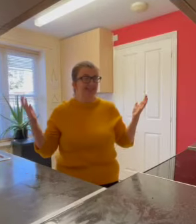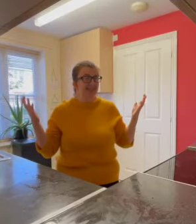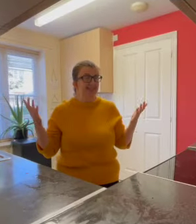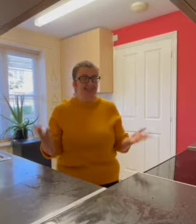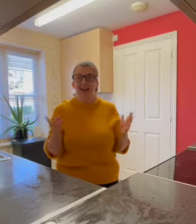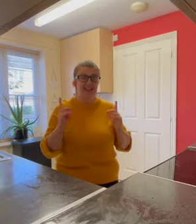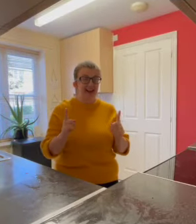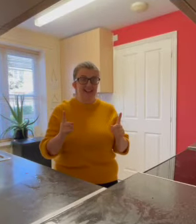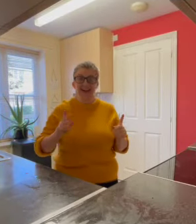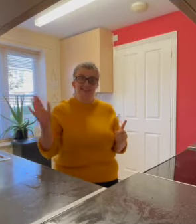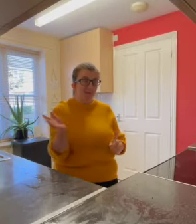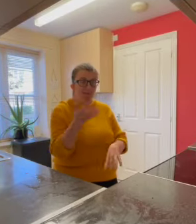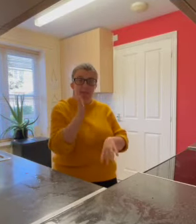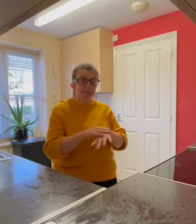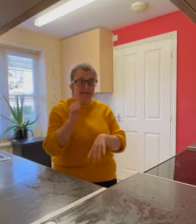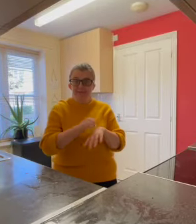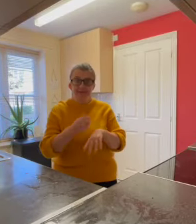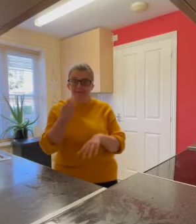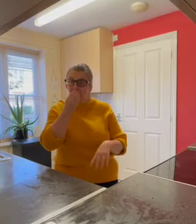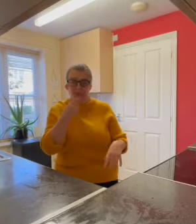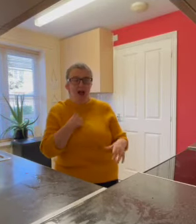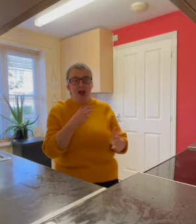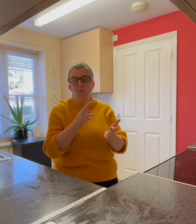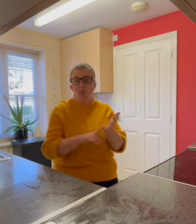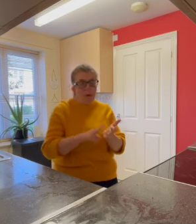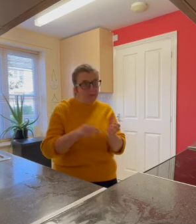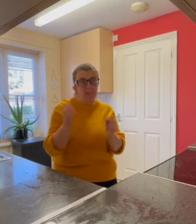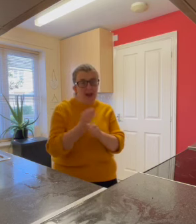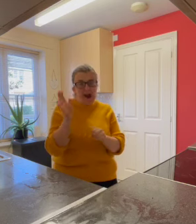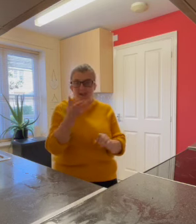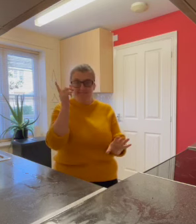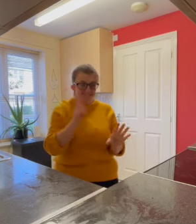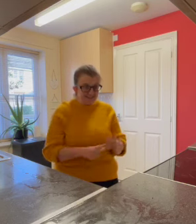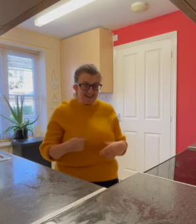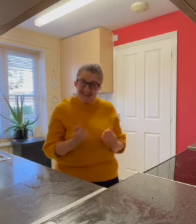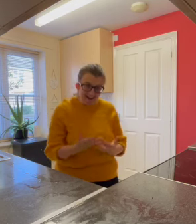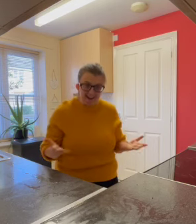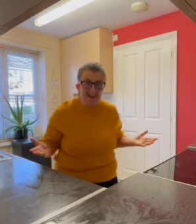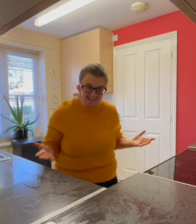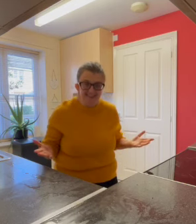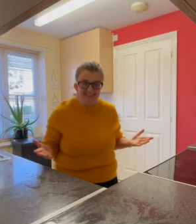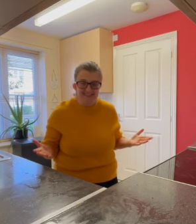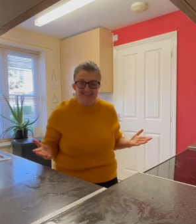That all Christmas desserts I normally make every year,